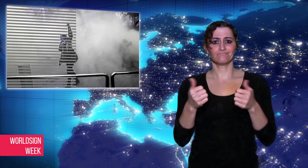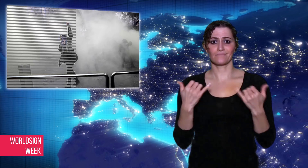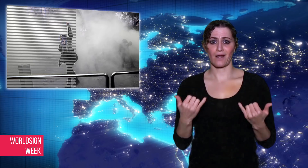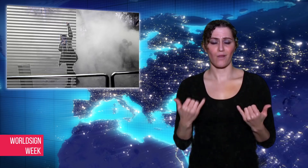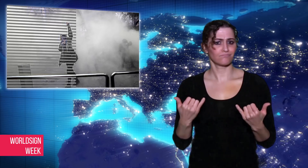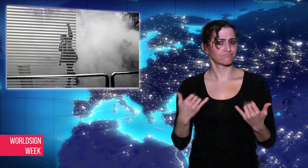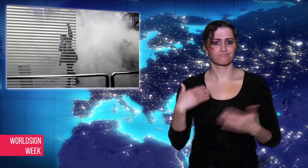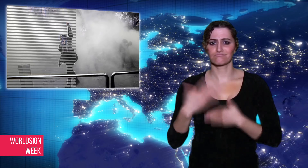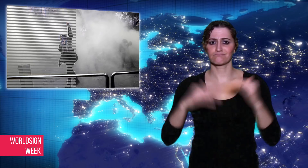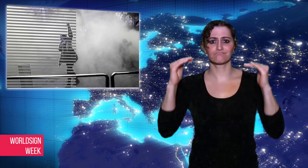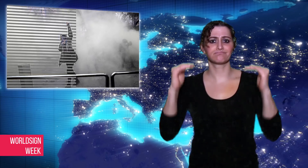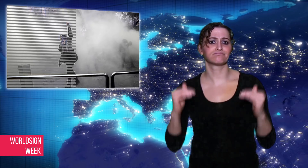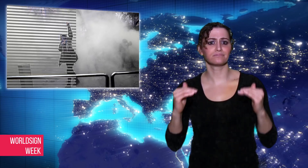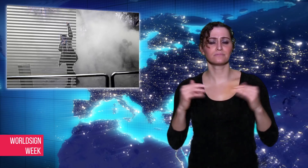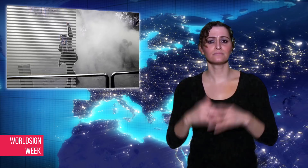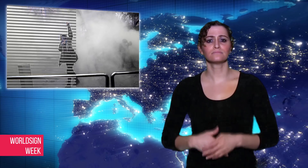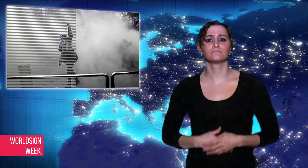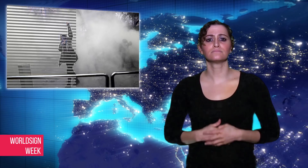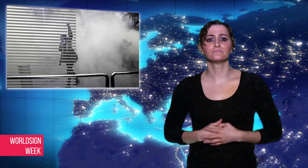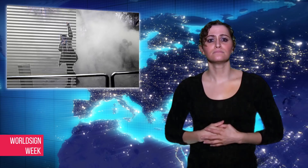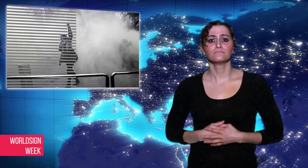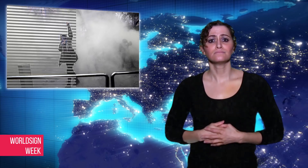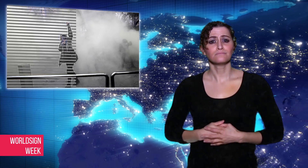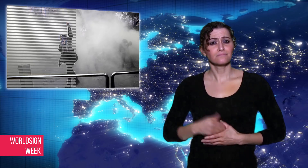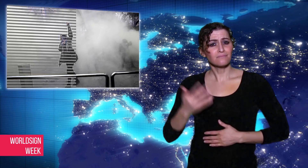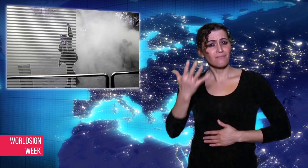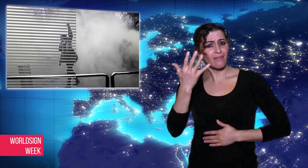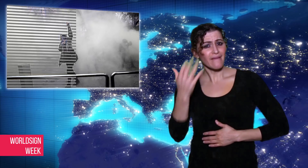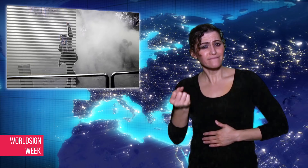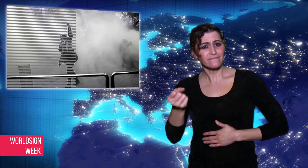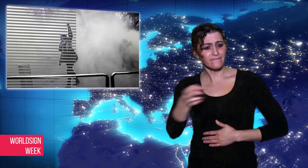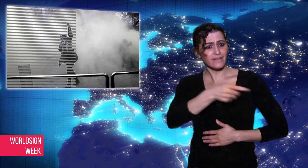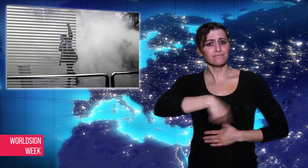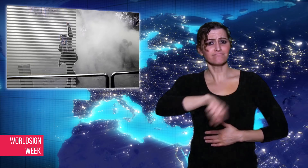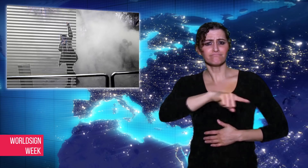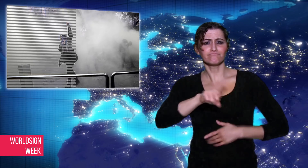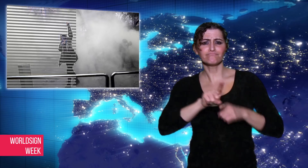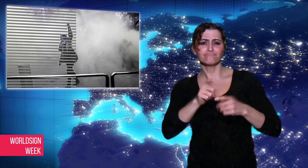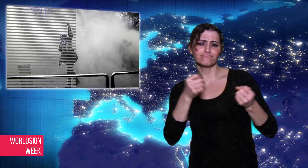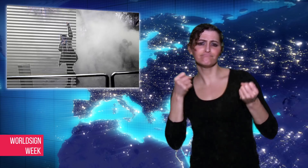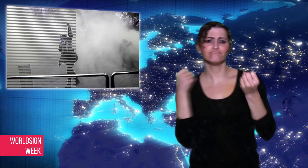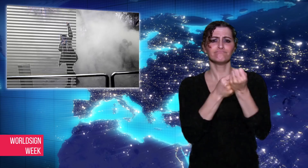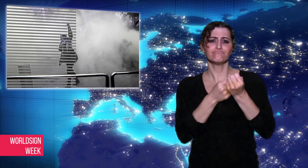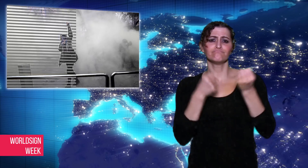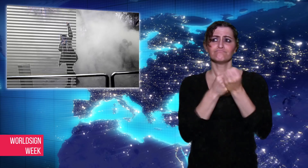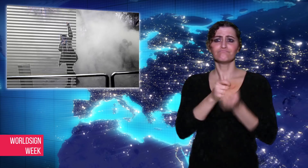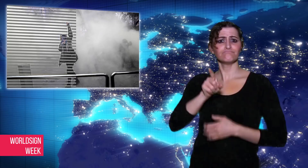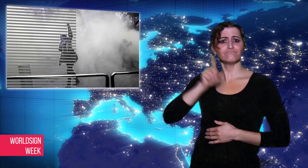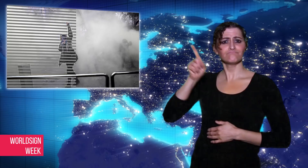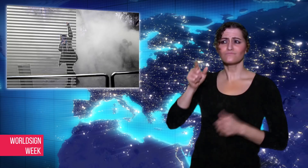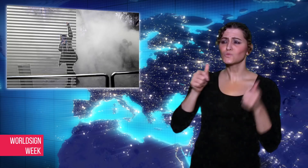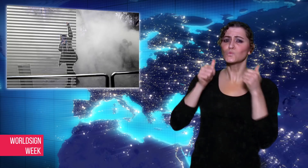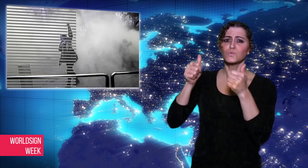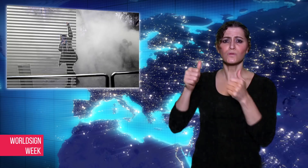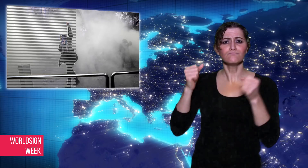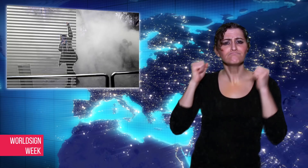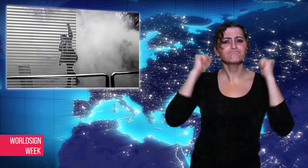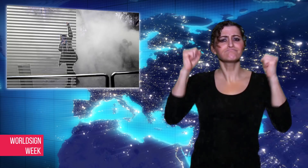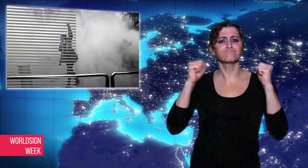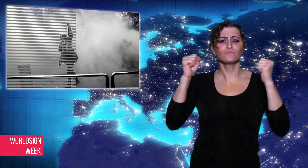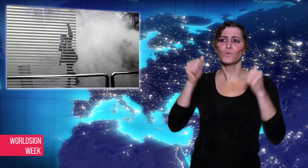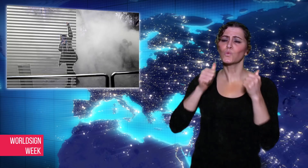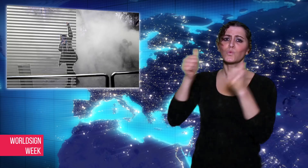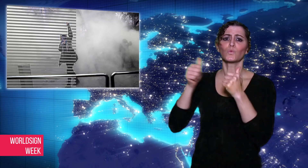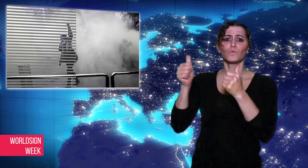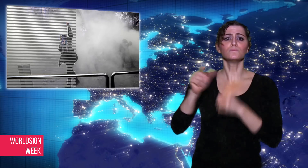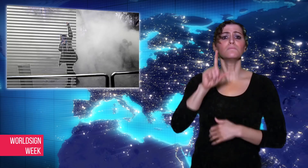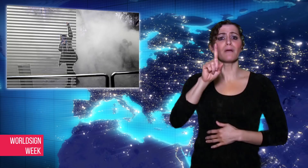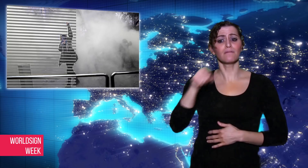Rouhani supporters, protesters chanted